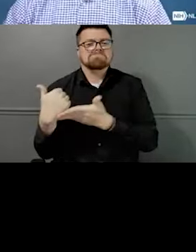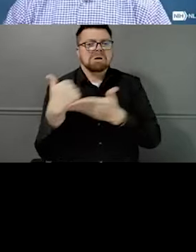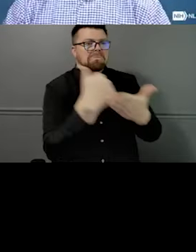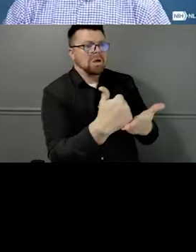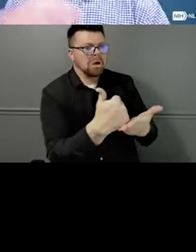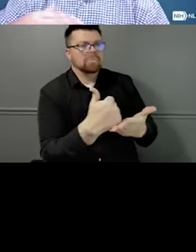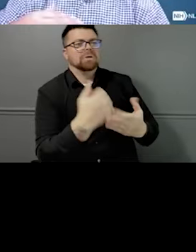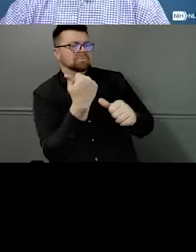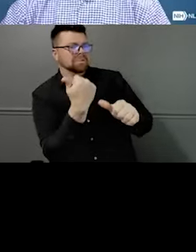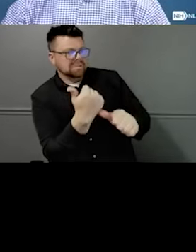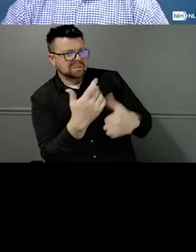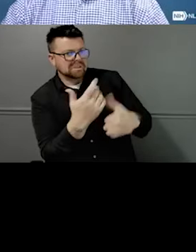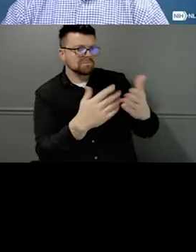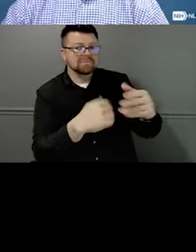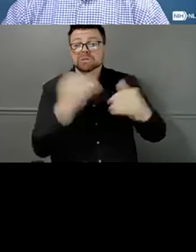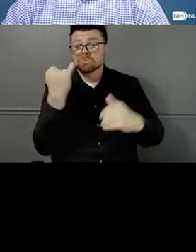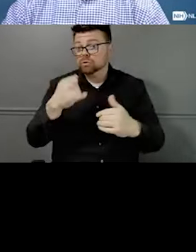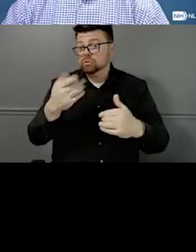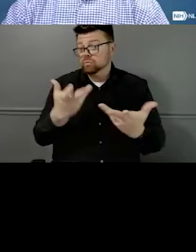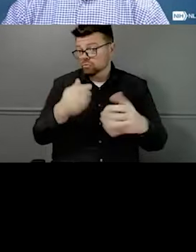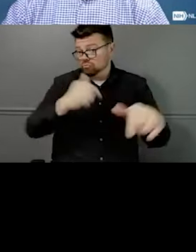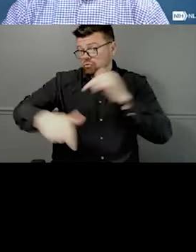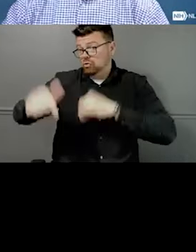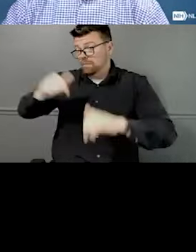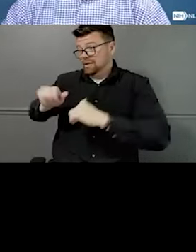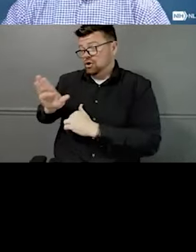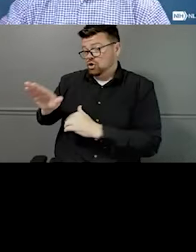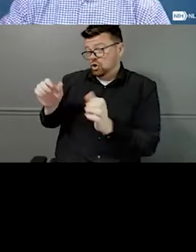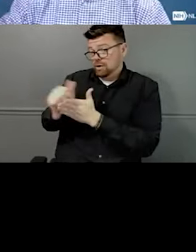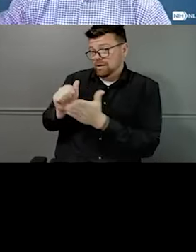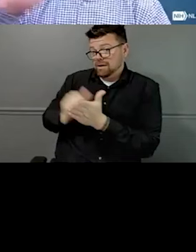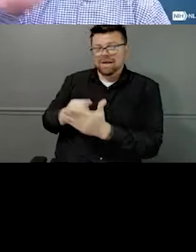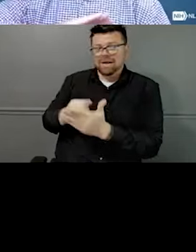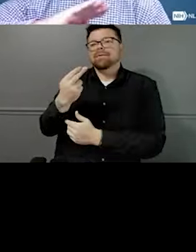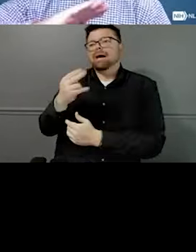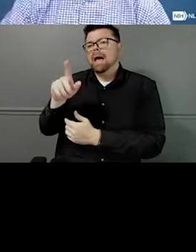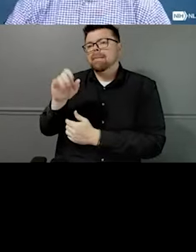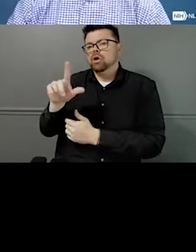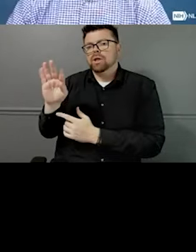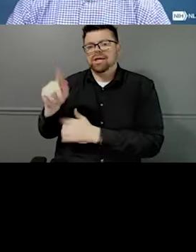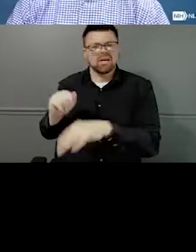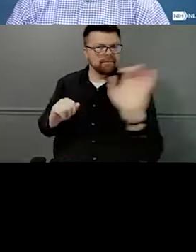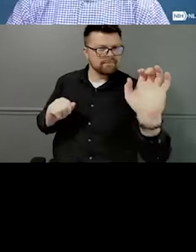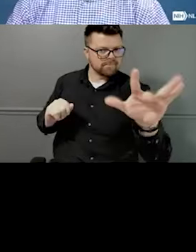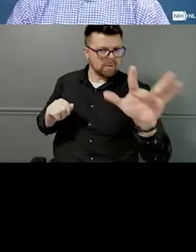If they want to go back to their own account, there's a hyperlink right there and they can go back to their own account.